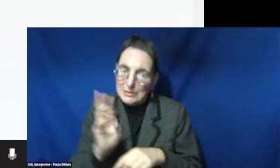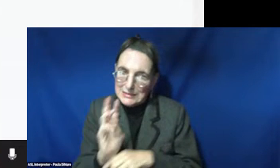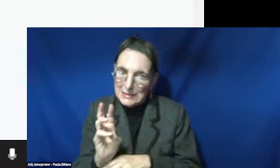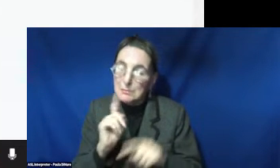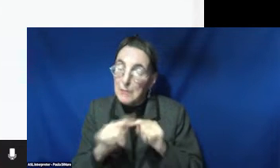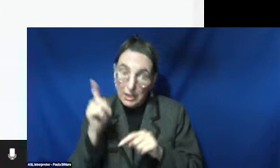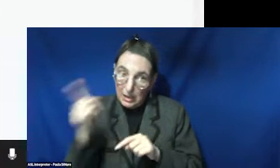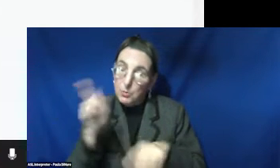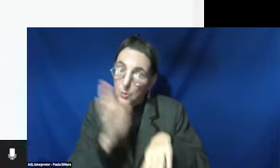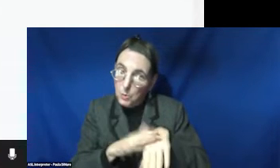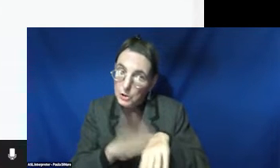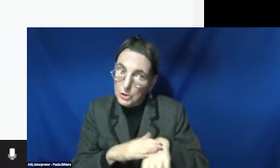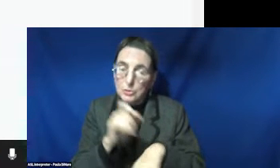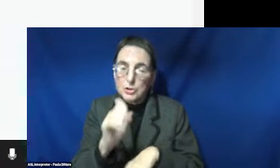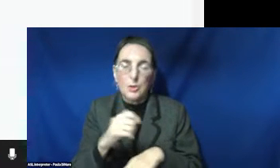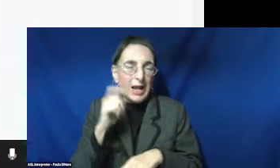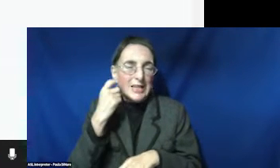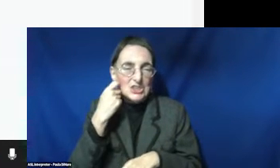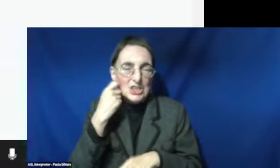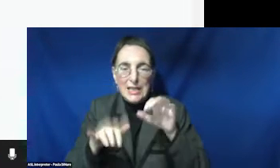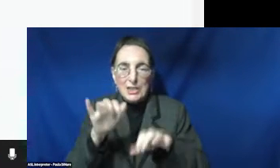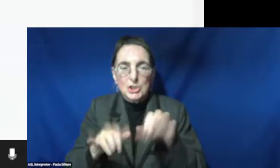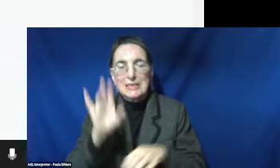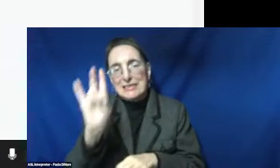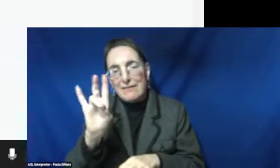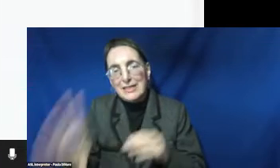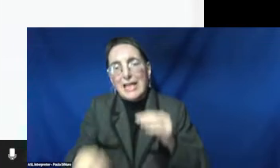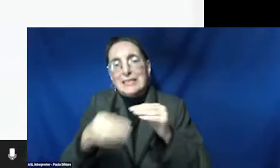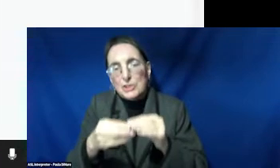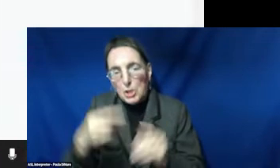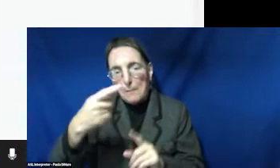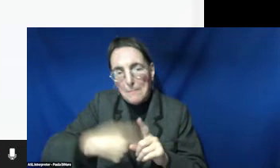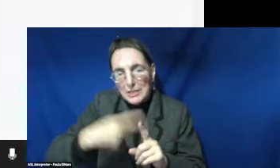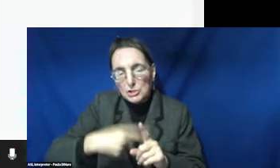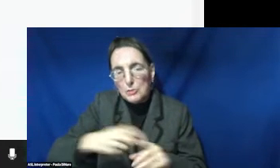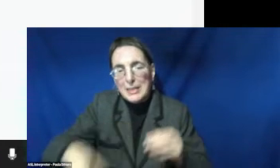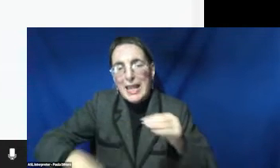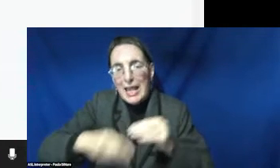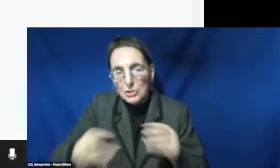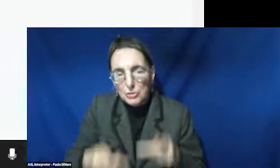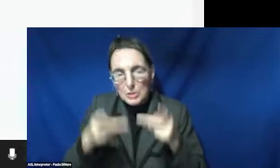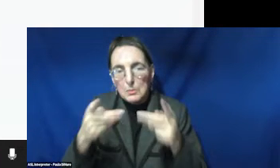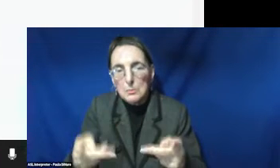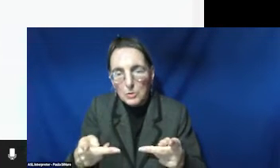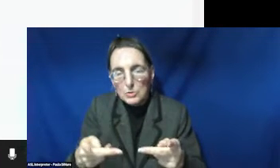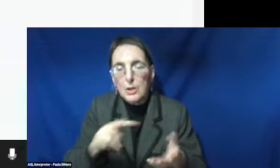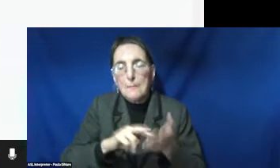So I just entered seven additional months to be added to the proposal. That would mean it would push it to July 2023.